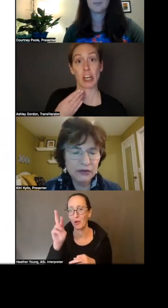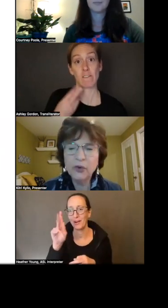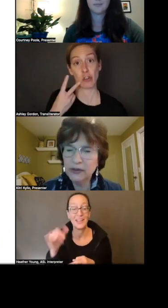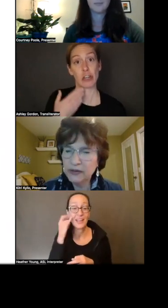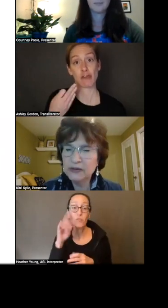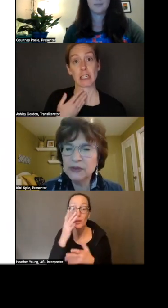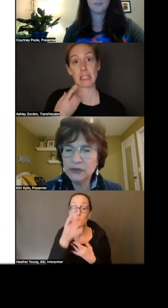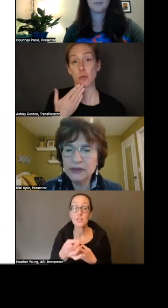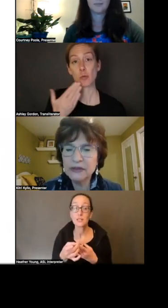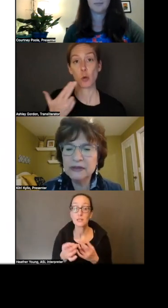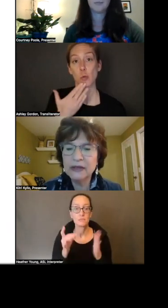go to these resources.